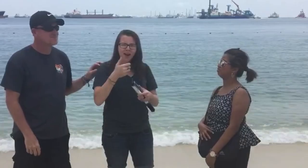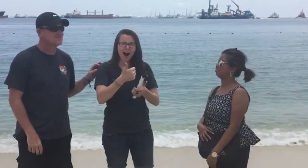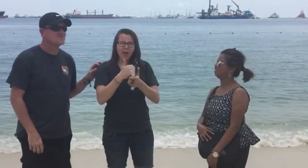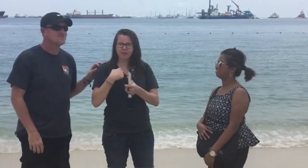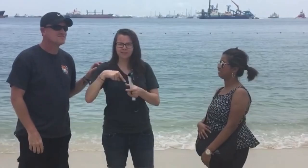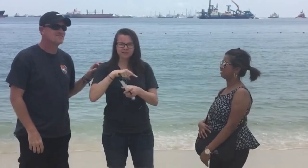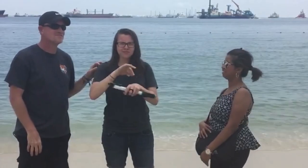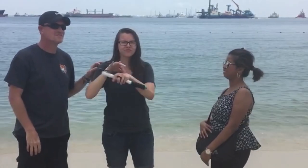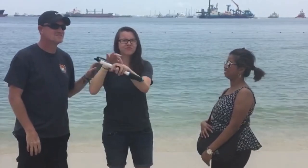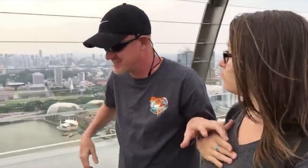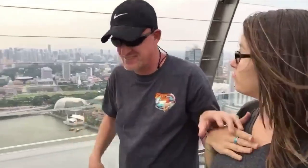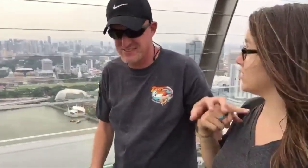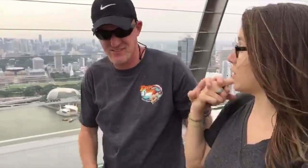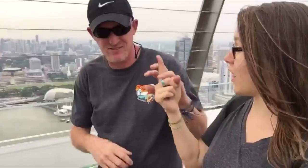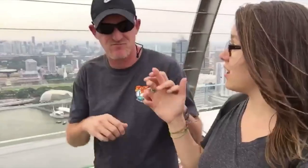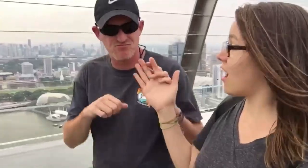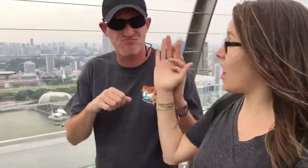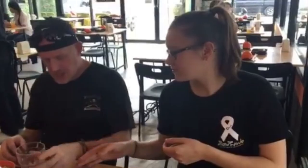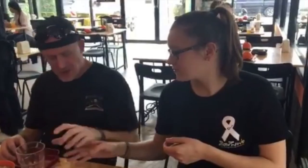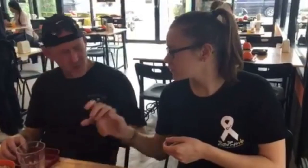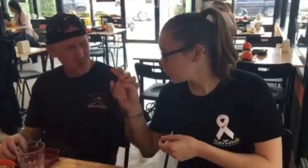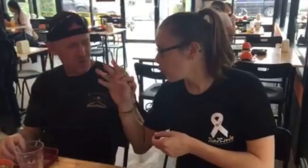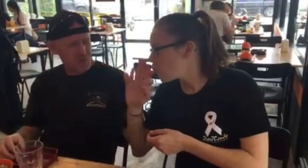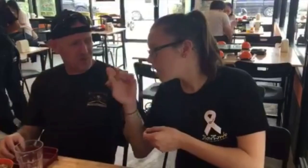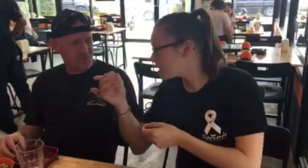(Lia: ...helping us guide around - ) (Lia: are you enjoying so far?) (Kevin: yes!) (Lia: you will eat - )